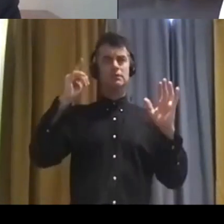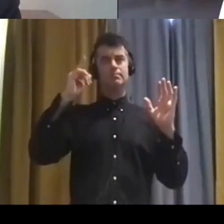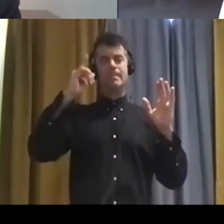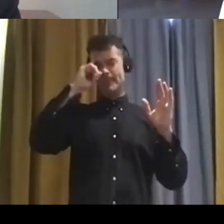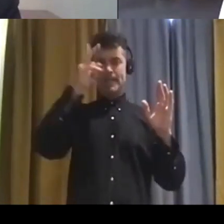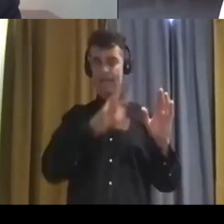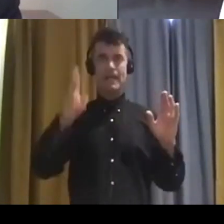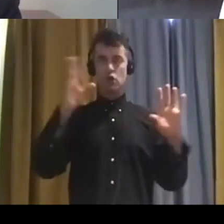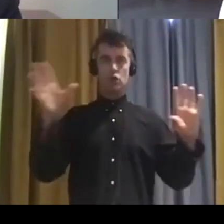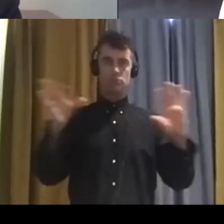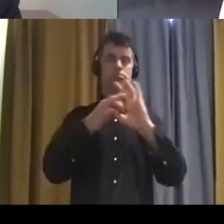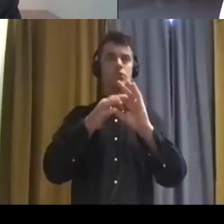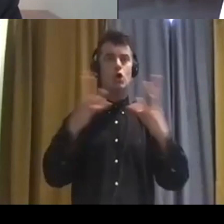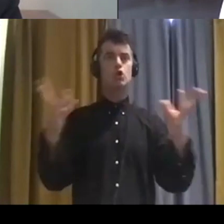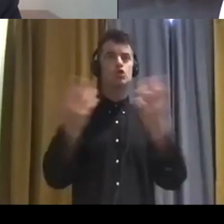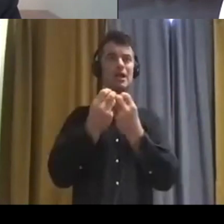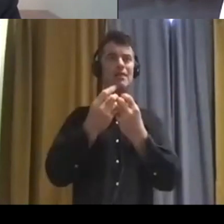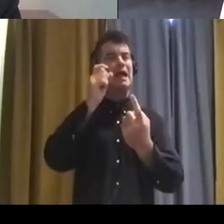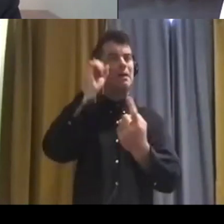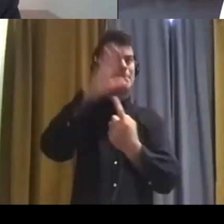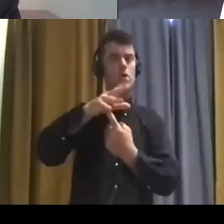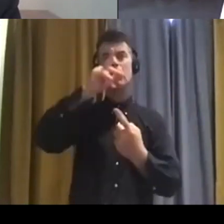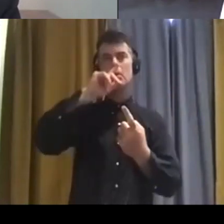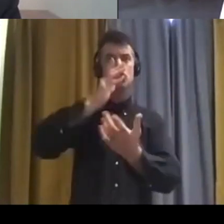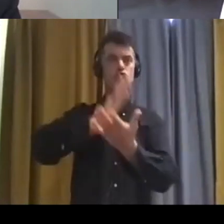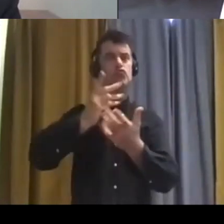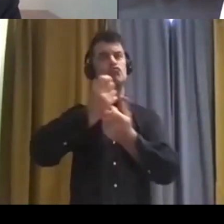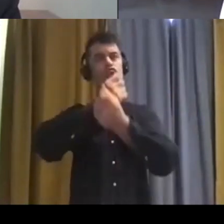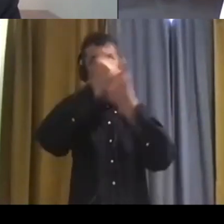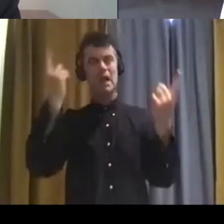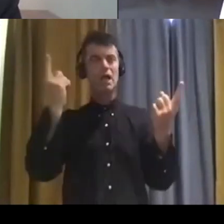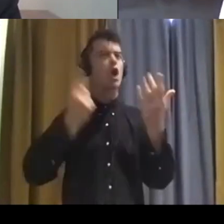for people to be able to realise there is true opportunity here for making a good return